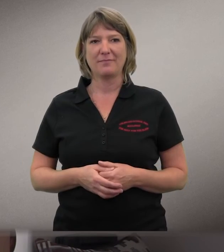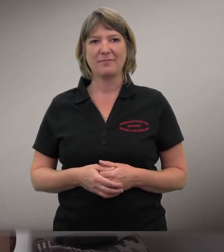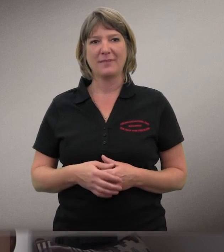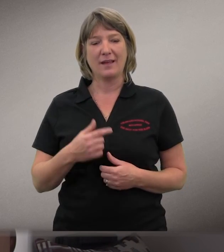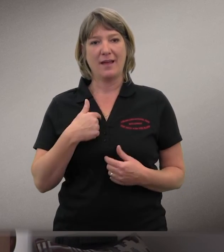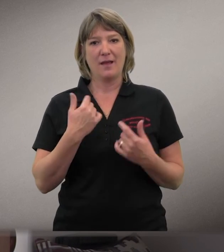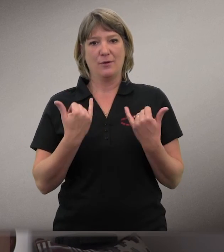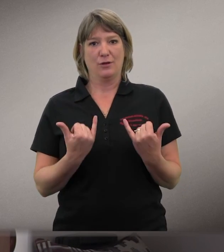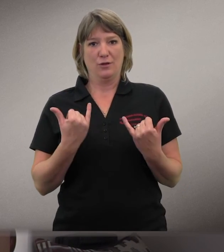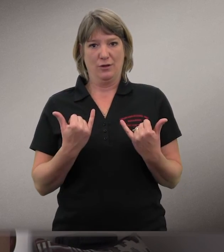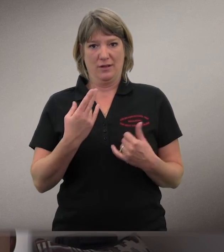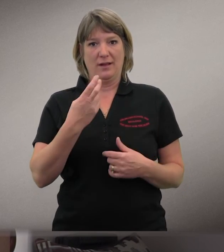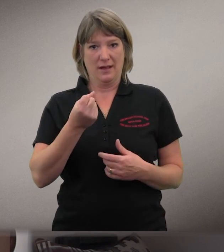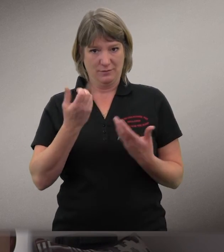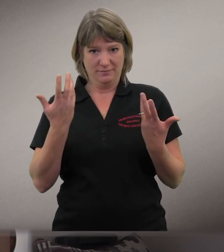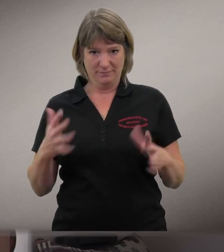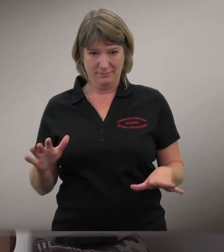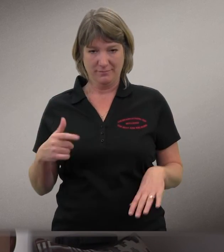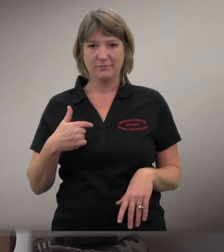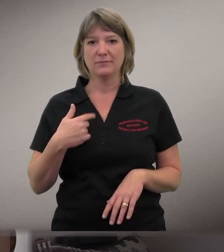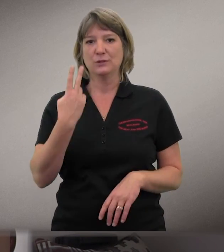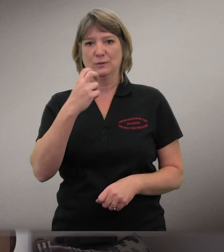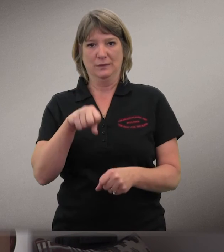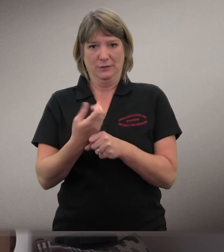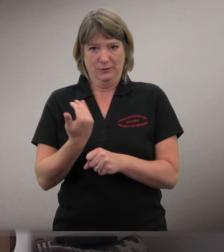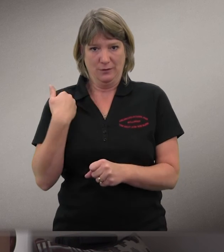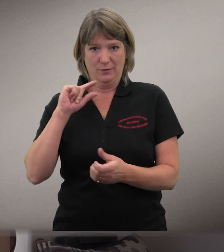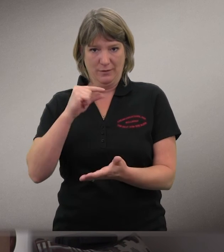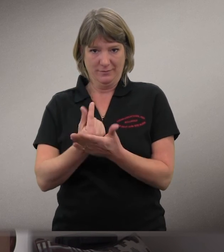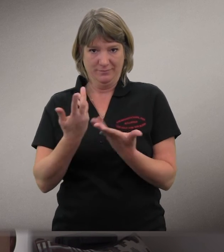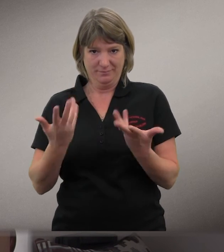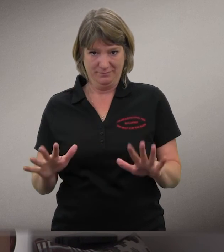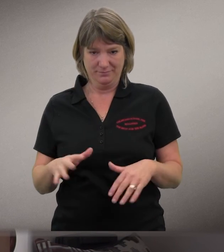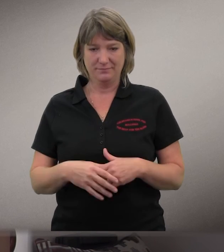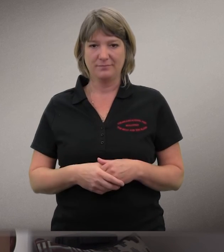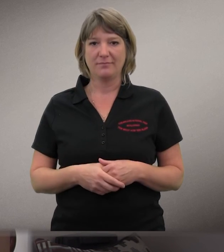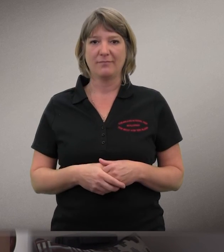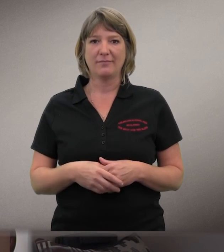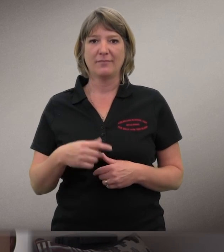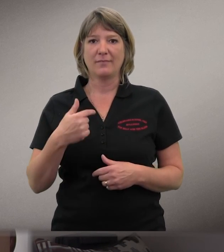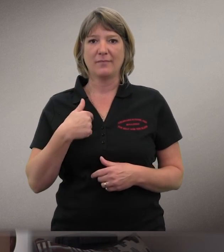I'm currently out of high school. I graduated two years ago,